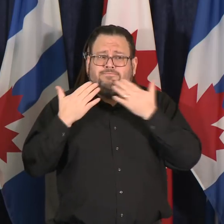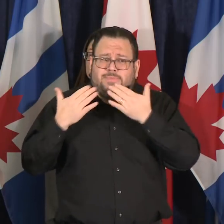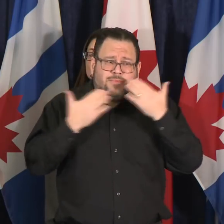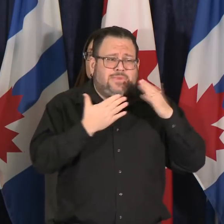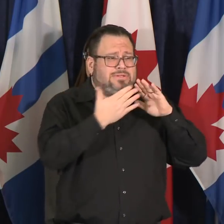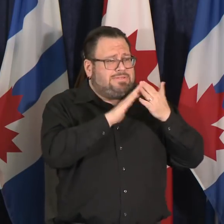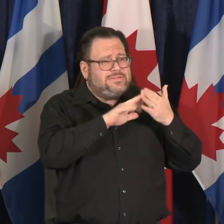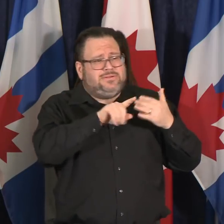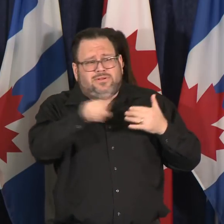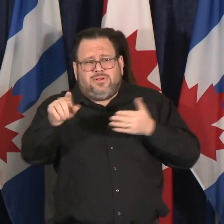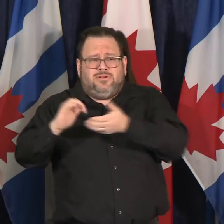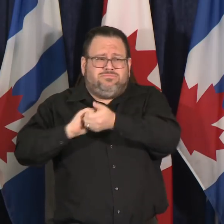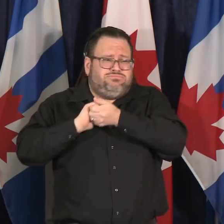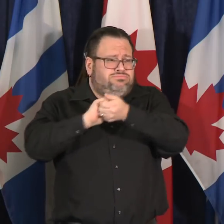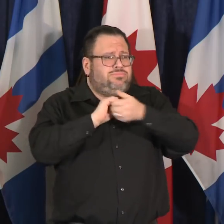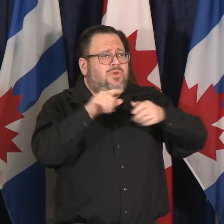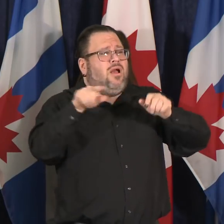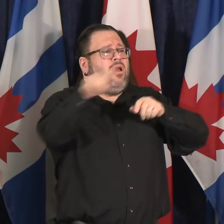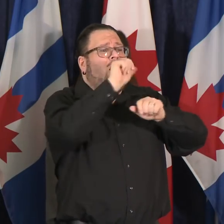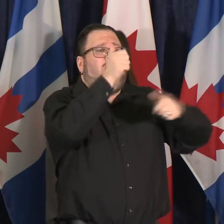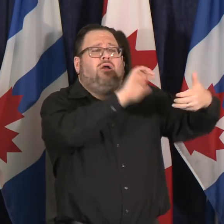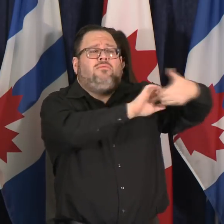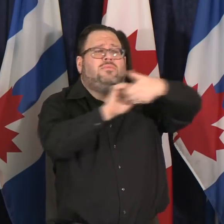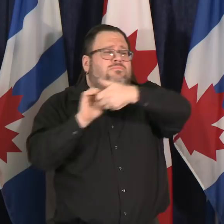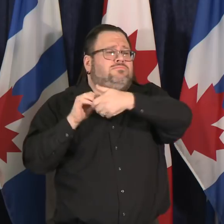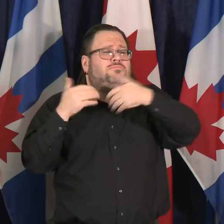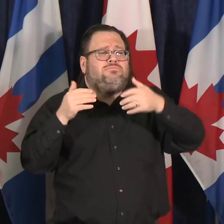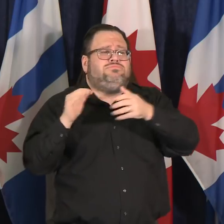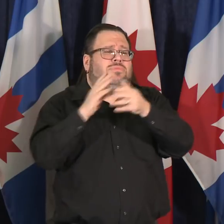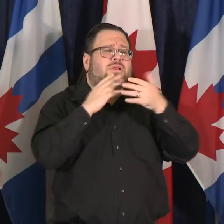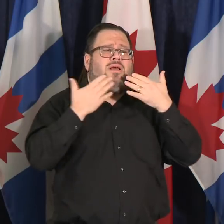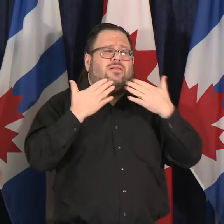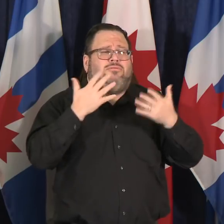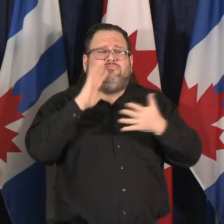all they are doing to help flatten the curve our collective efforts in